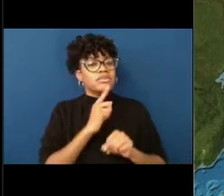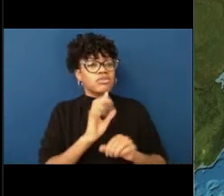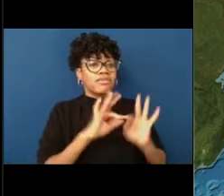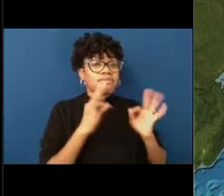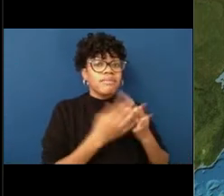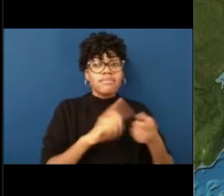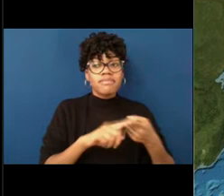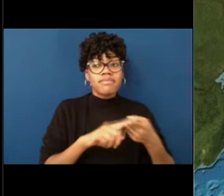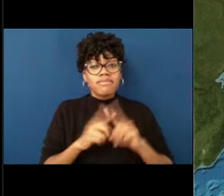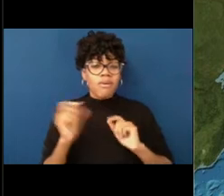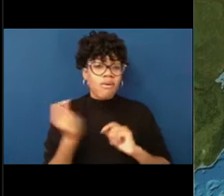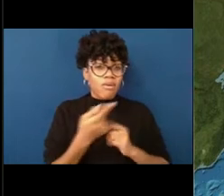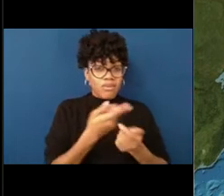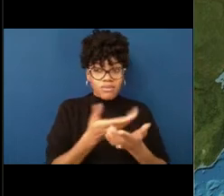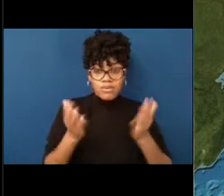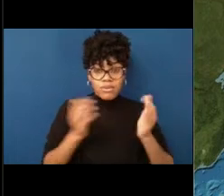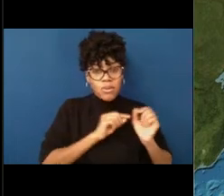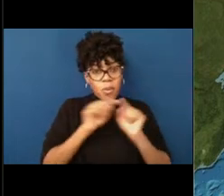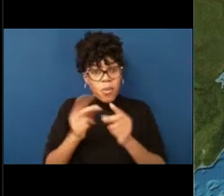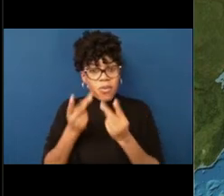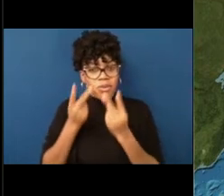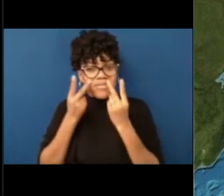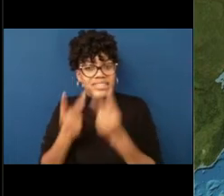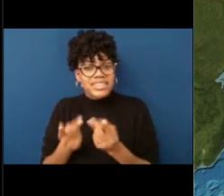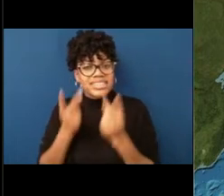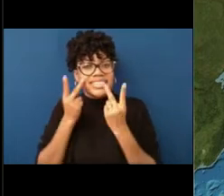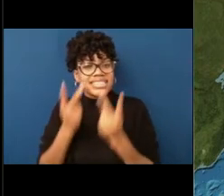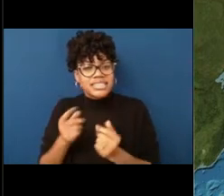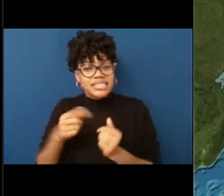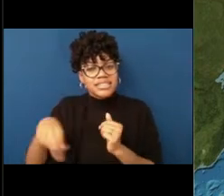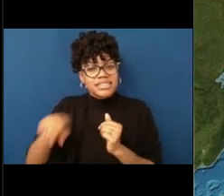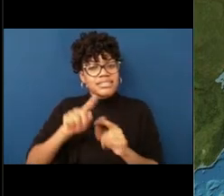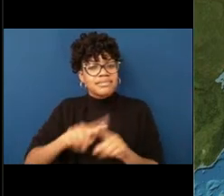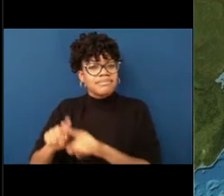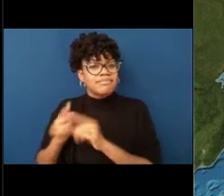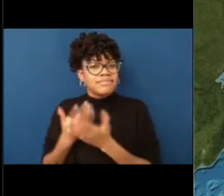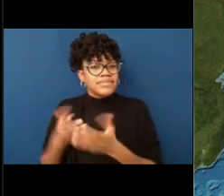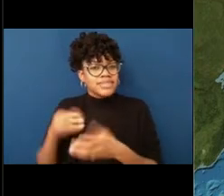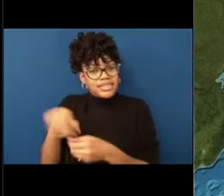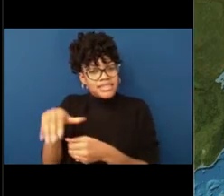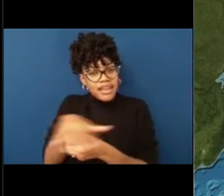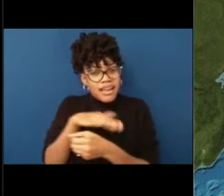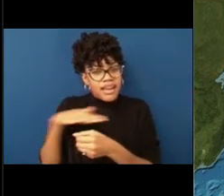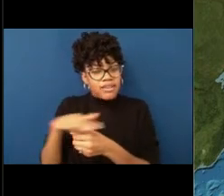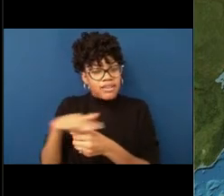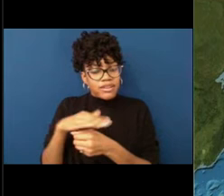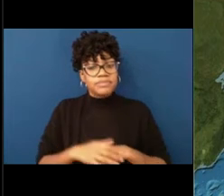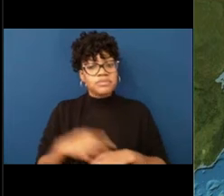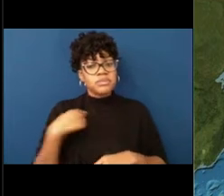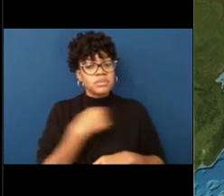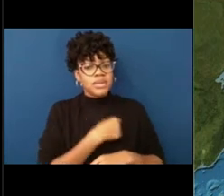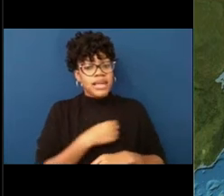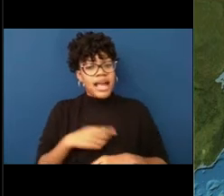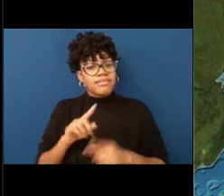There are three protected areas in the Pacific region under the sanctuary system, and you can see them here on the map,